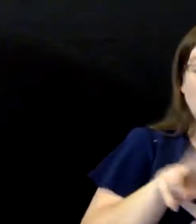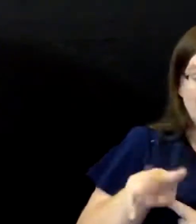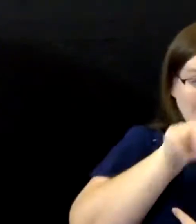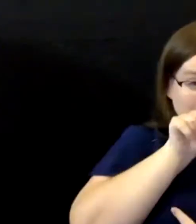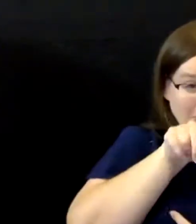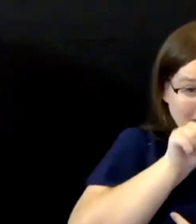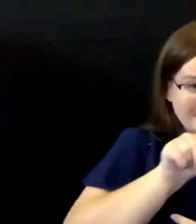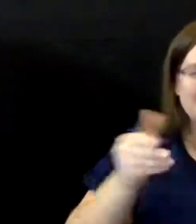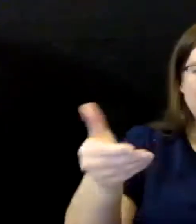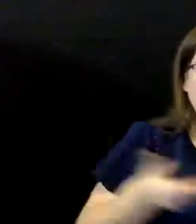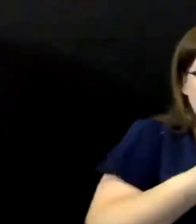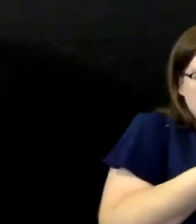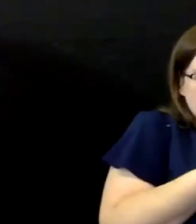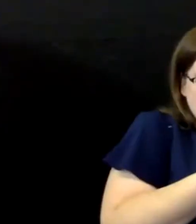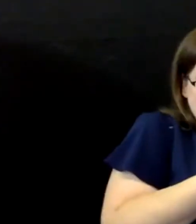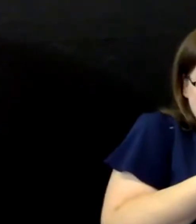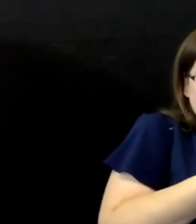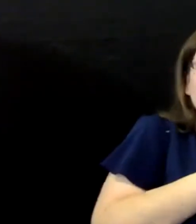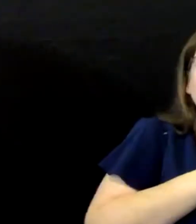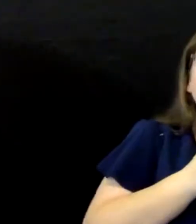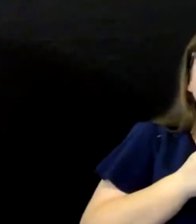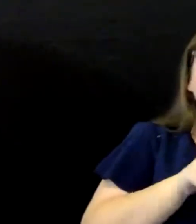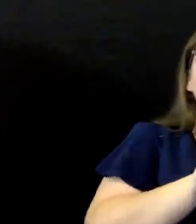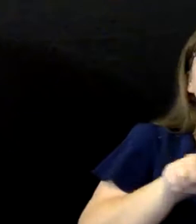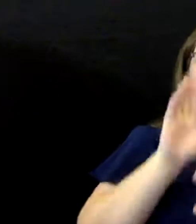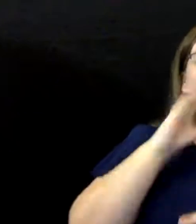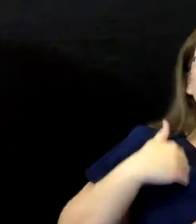and Sean. We'll also have Kirsten Murphy,